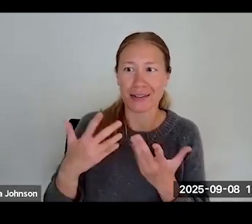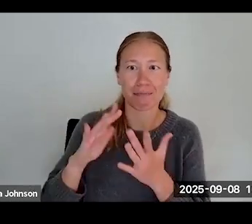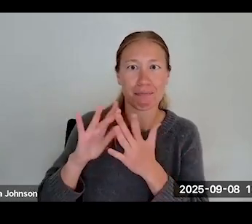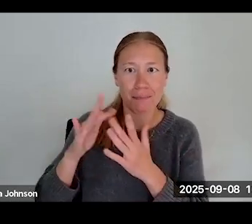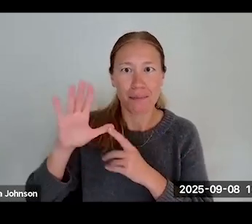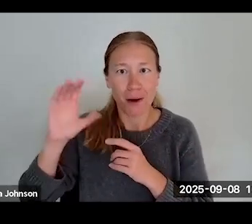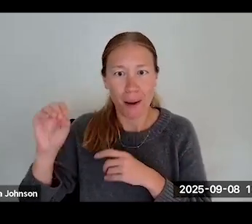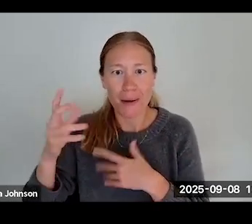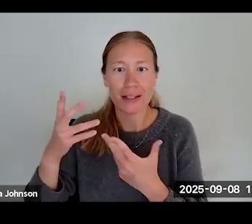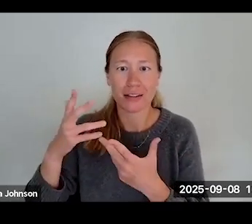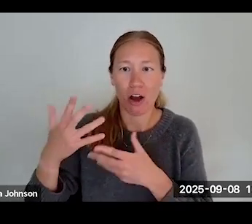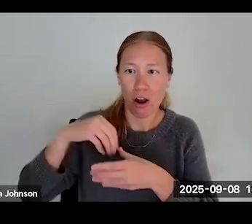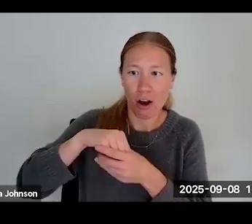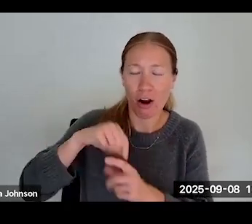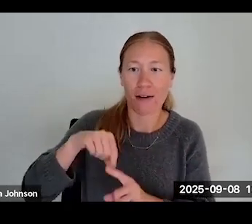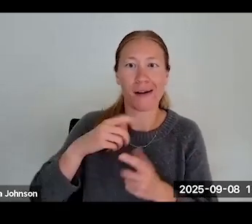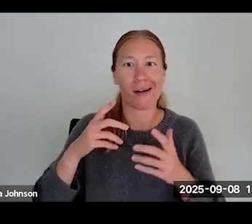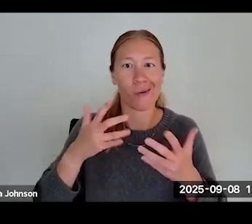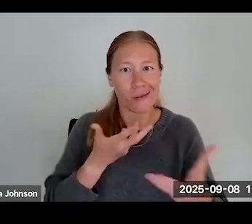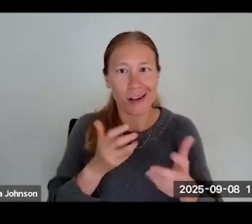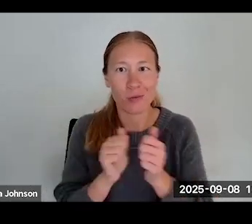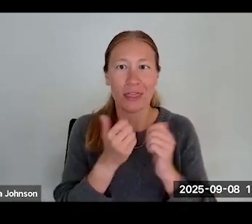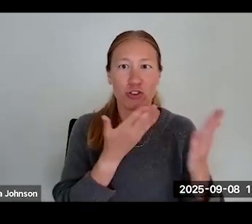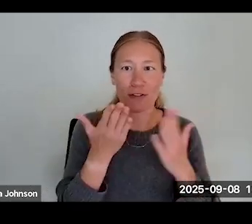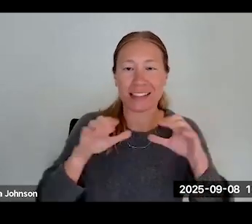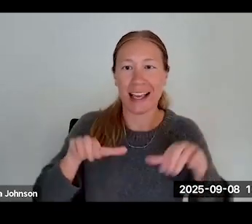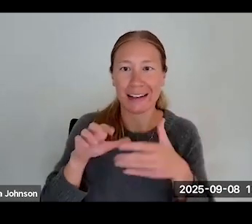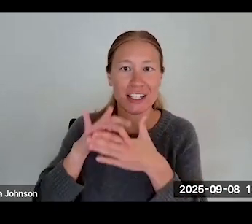activities, and content. So this includes those digital applications